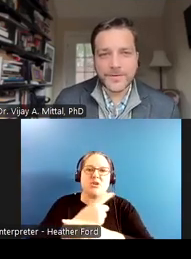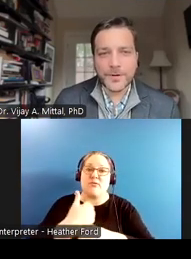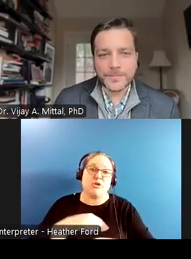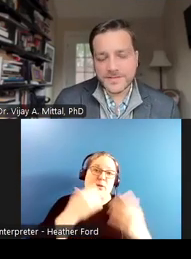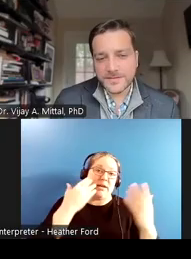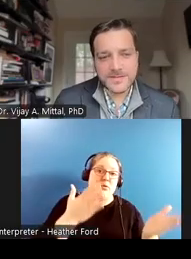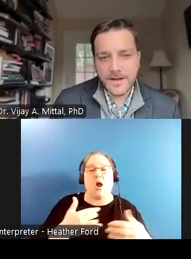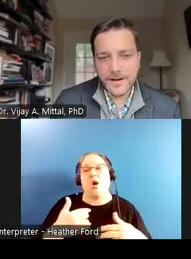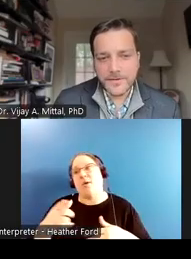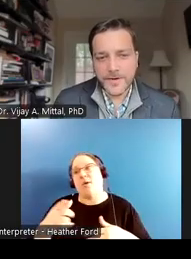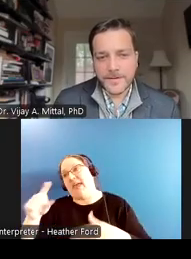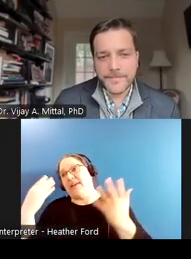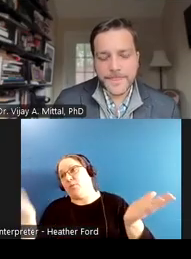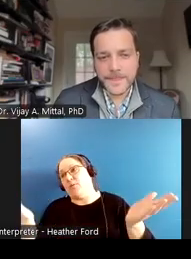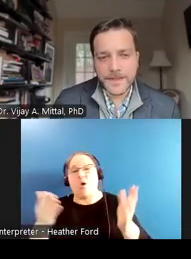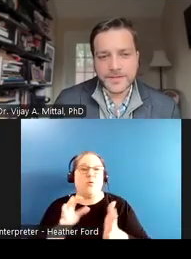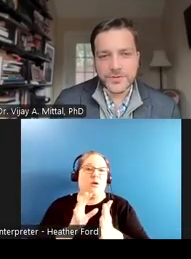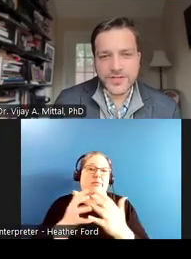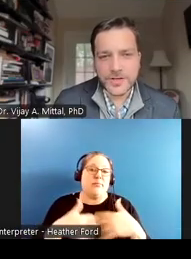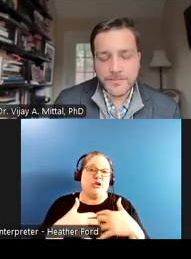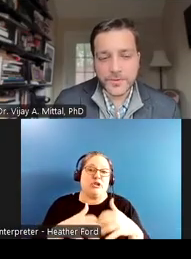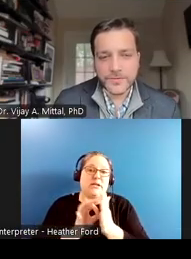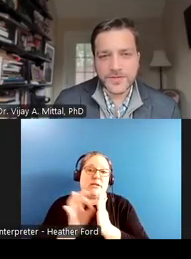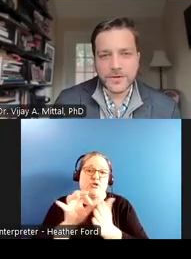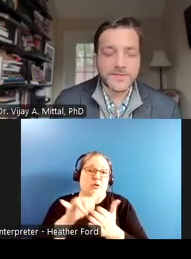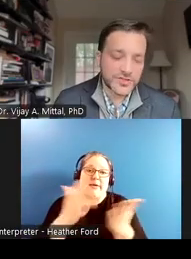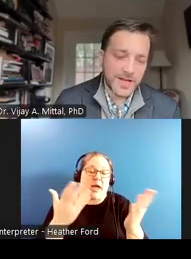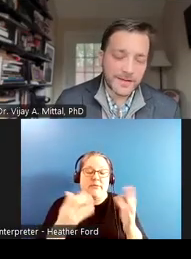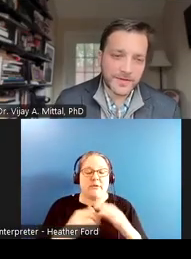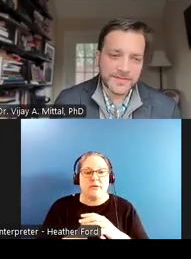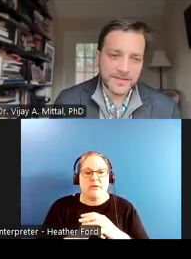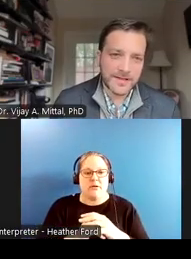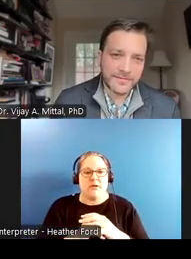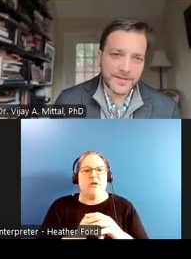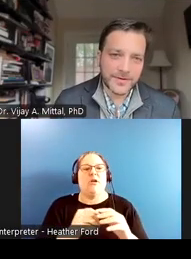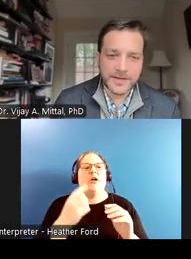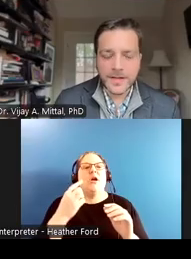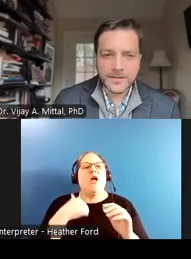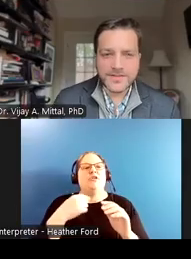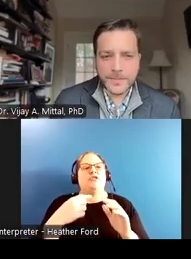For purposes of um illustration, I moved all of the sham here to the left figure. And this